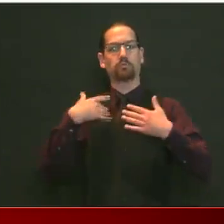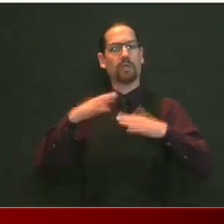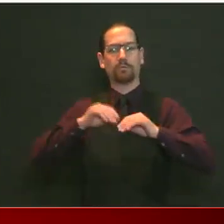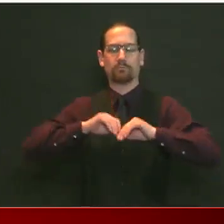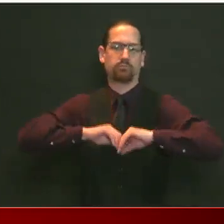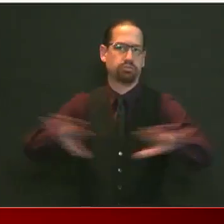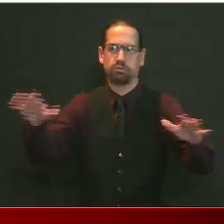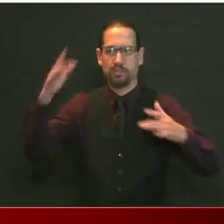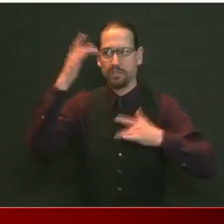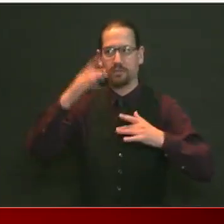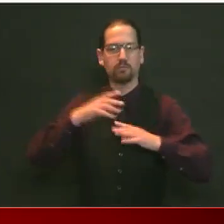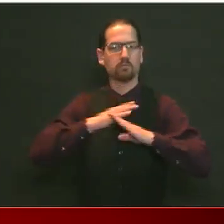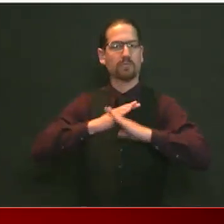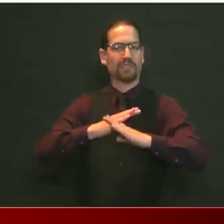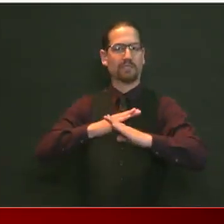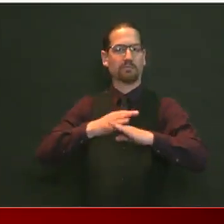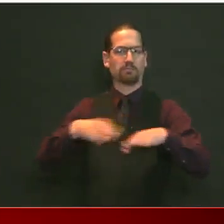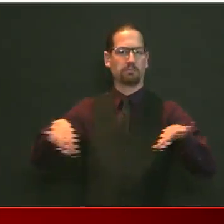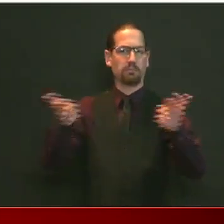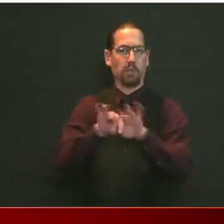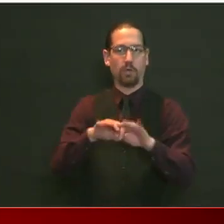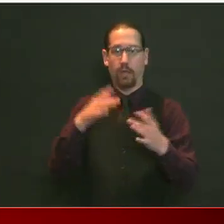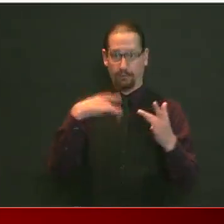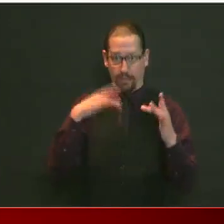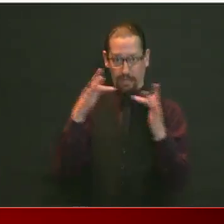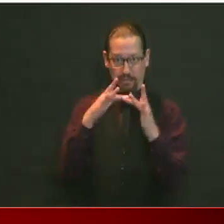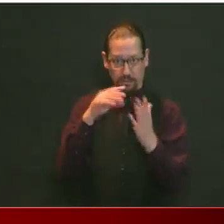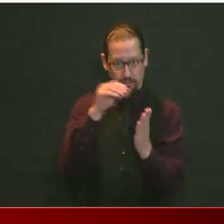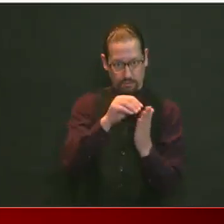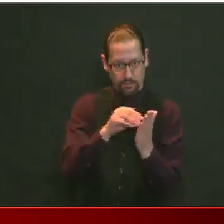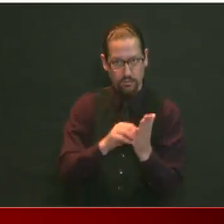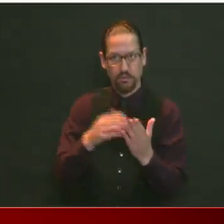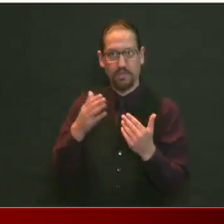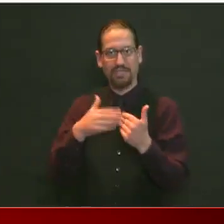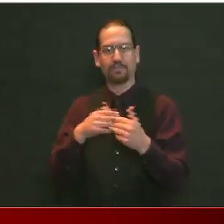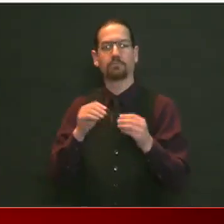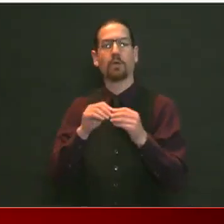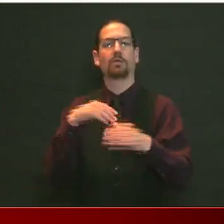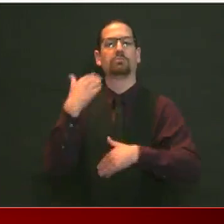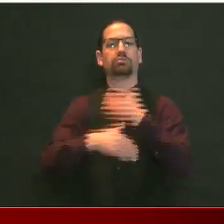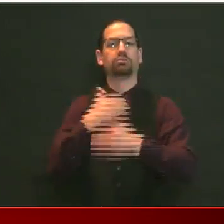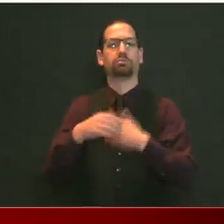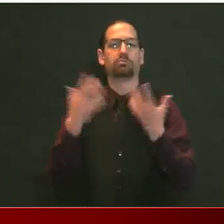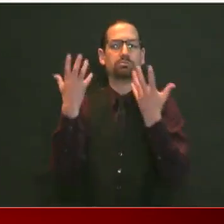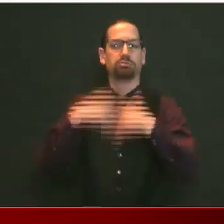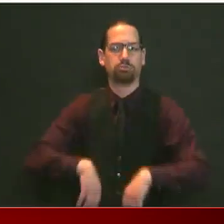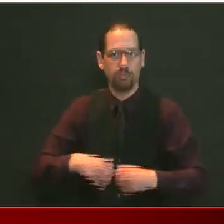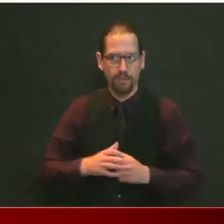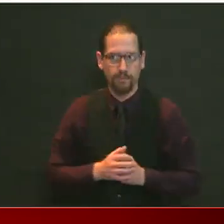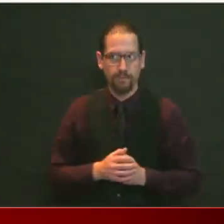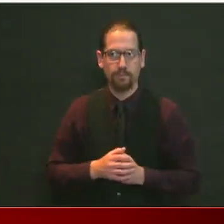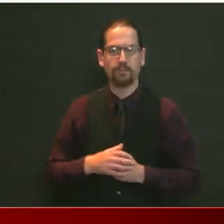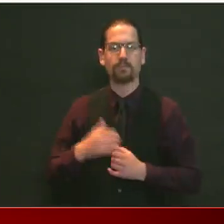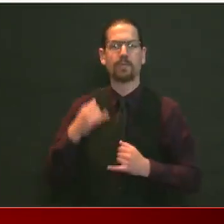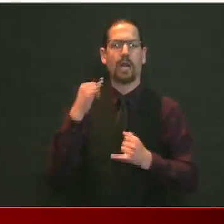AND PREVENTING AN OUTBREAK IS KING. SO IF WE HAVE A QUICK LOG OF YOUR CONTACTS AND WE CAN MOVE